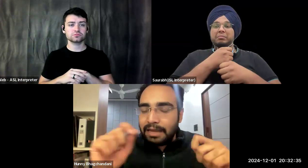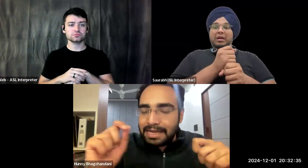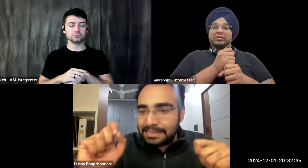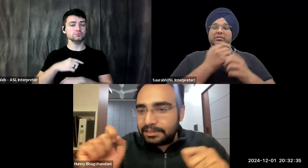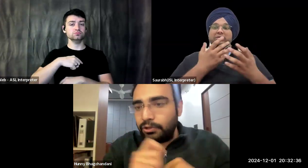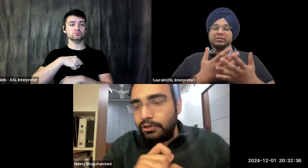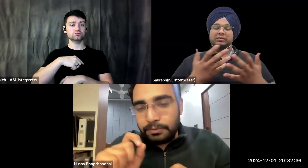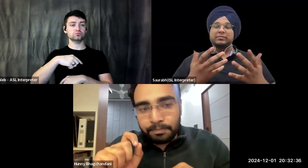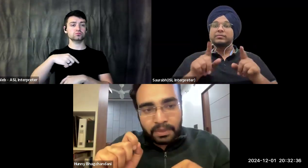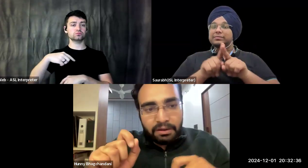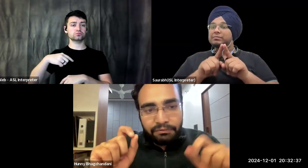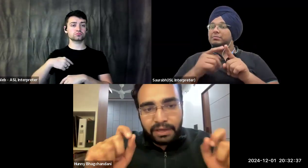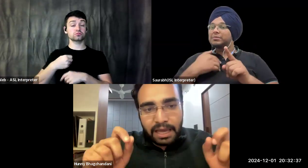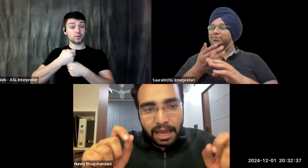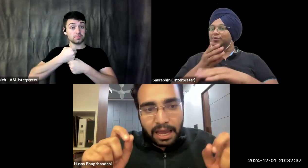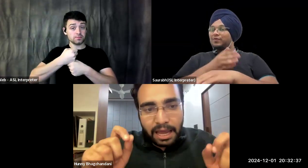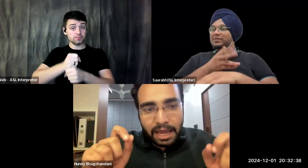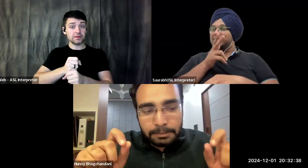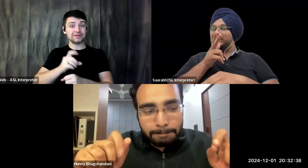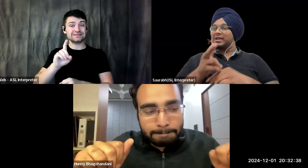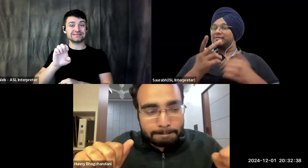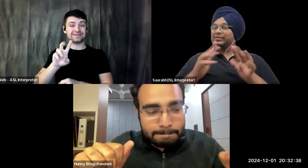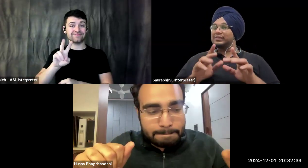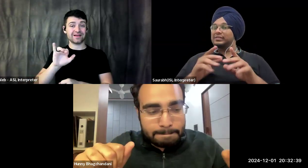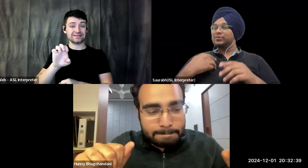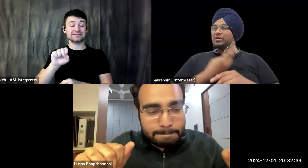As I told you, we have